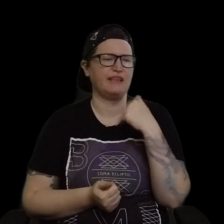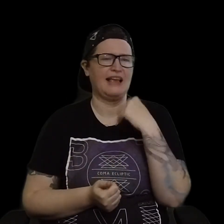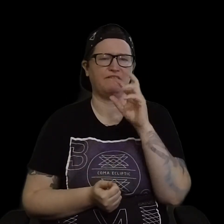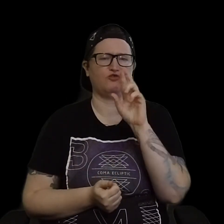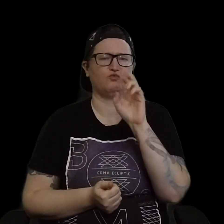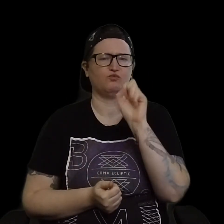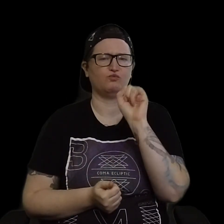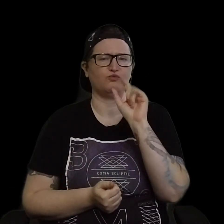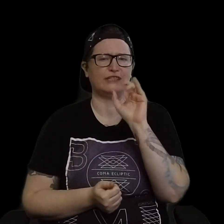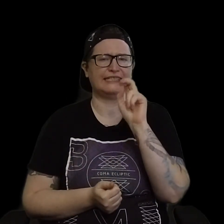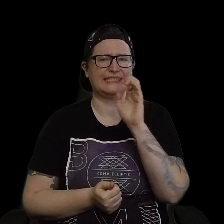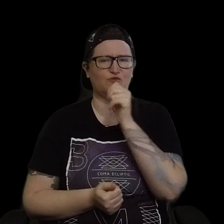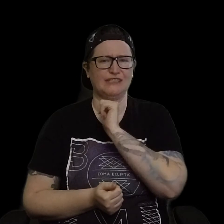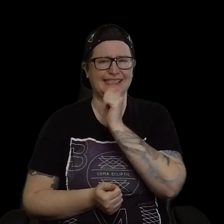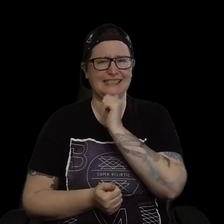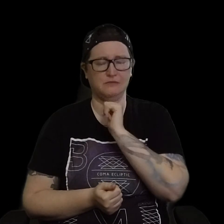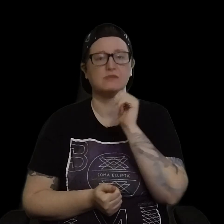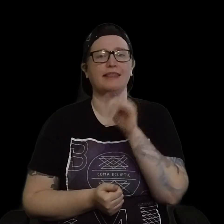and remember if I told you there's a resilience